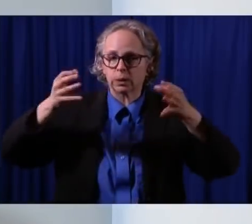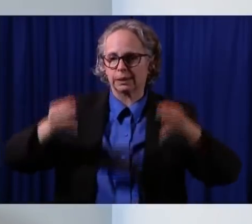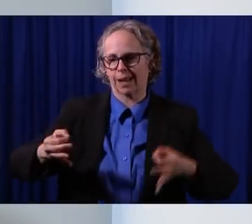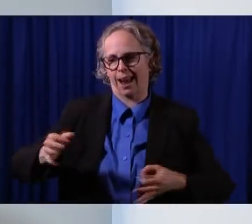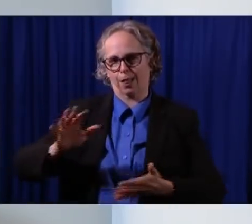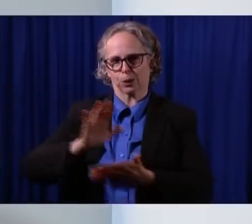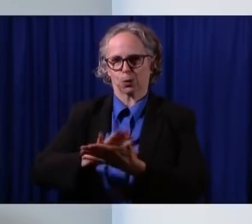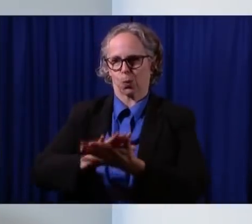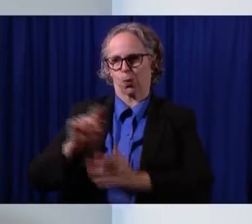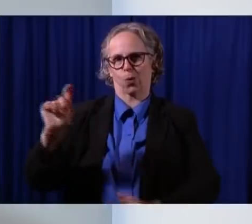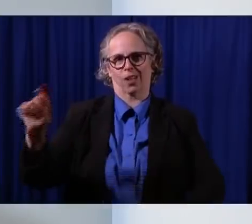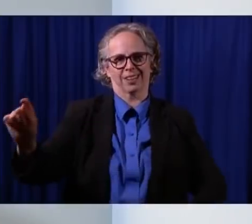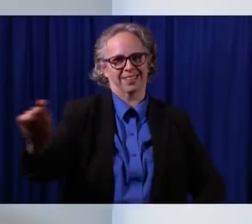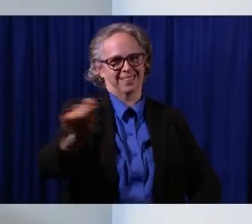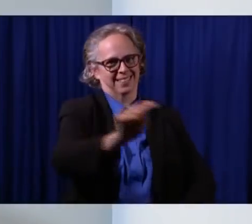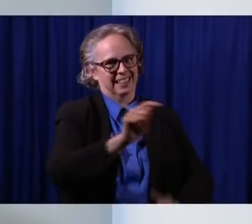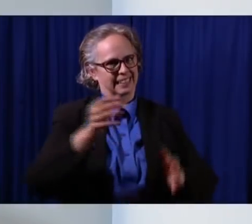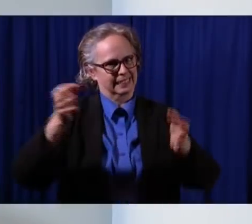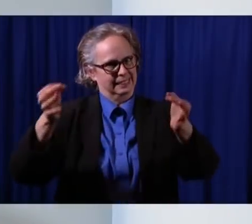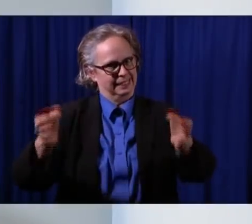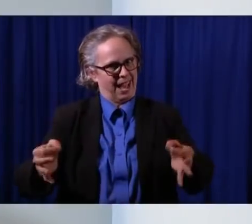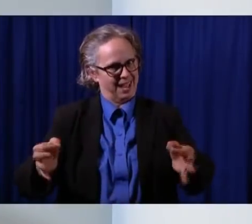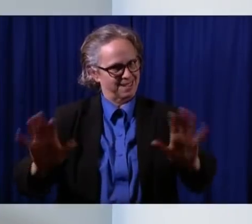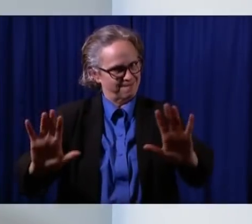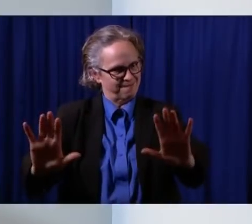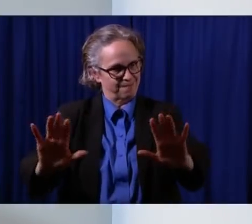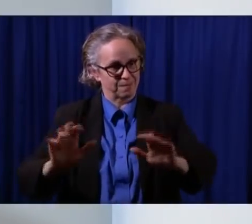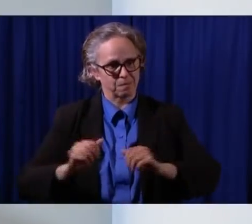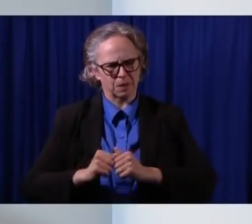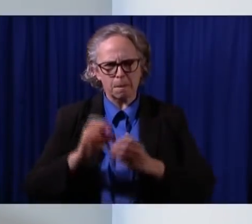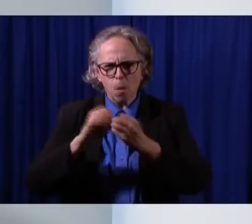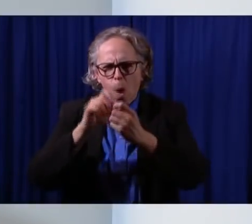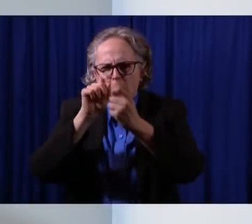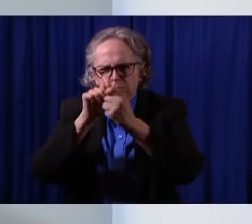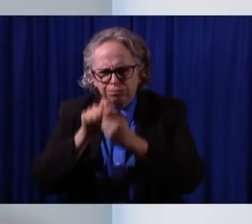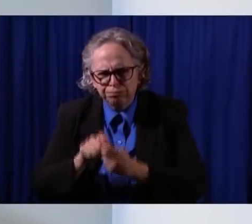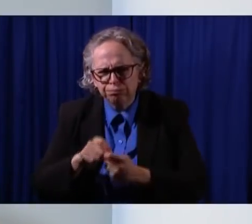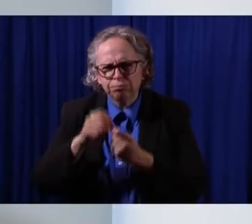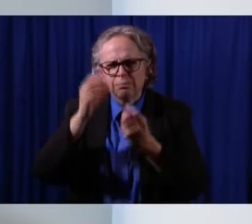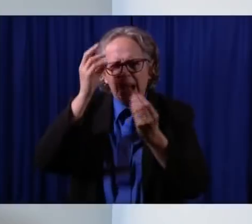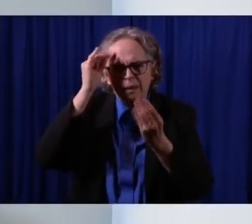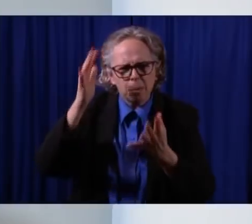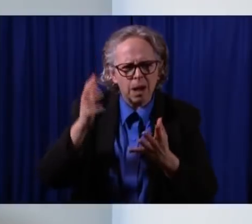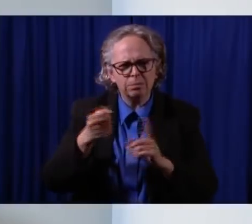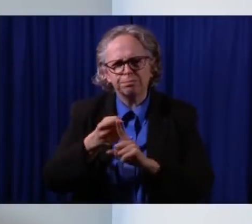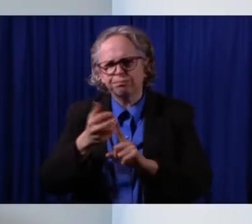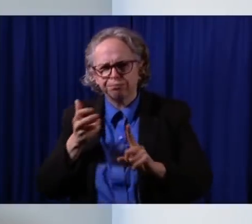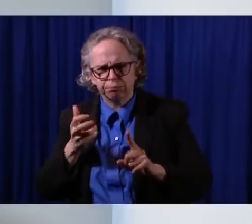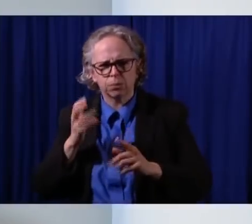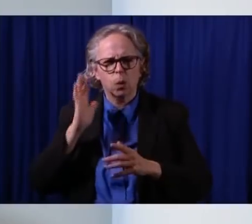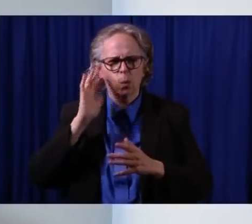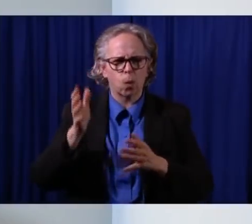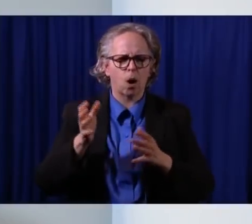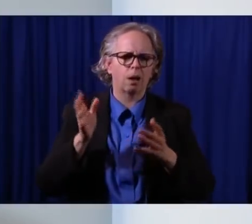THE DAY THAT CONTACT PRACTICE MAY BEGIN. IT WILL BE UP TO YOUR LOCAL SCHOOL, LOCAL SPORTS ORGANIZERS TO DETERMINE THE BEST TIME TO